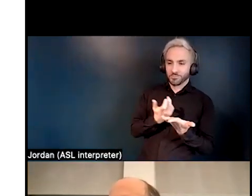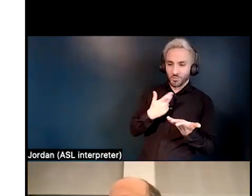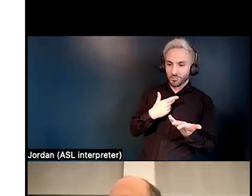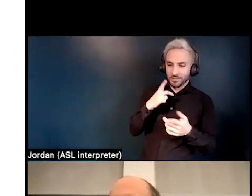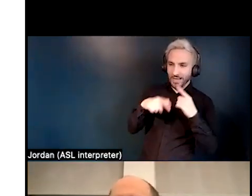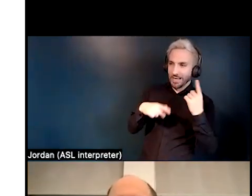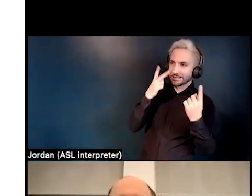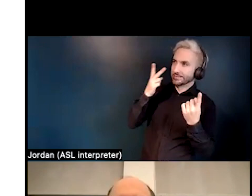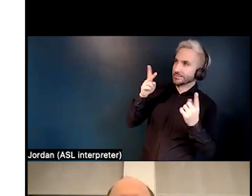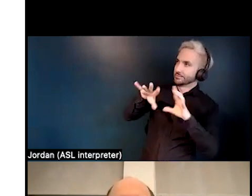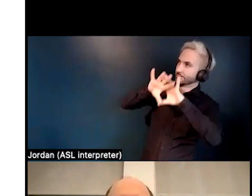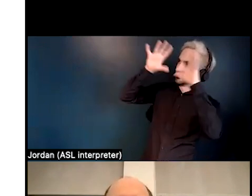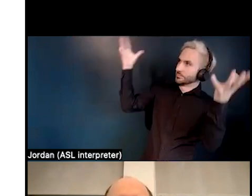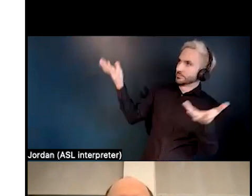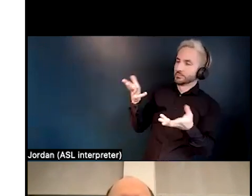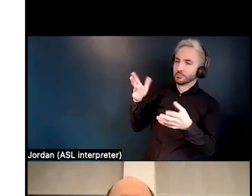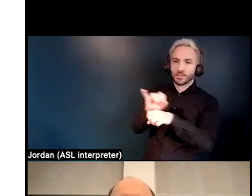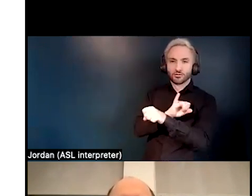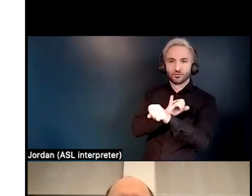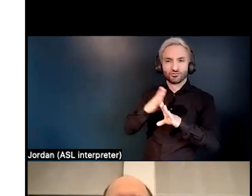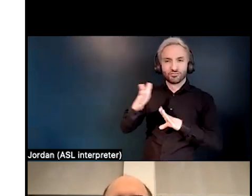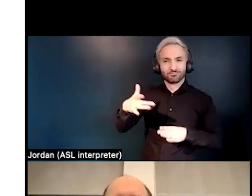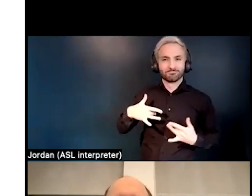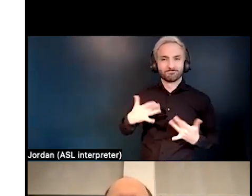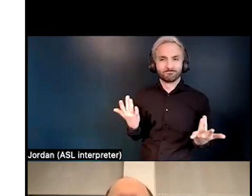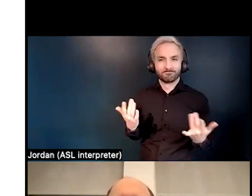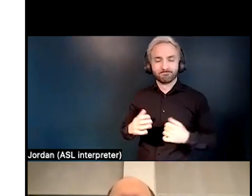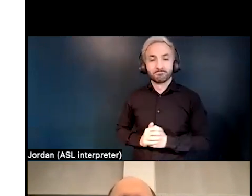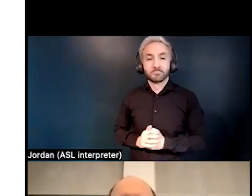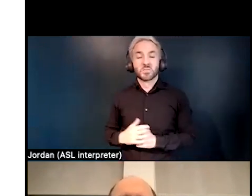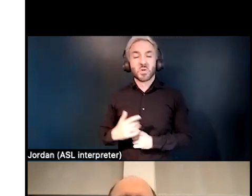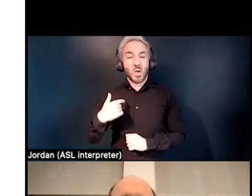think BookNet Canada, and particularly does a really good job of this for the Canadian